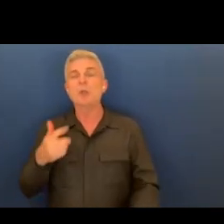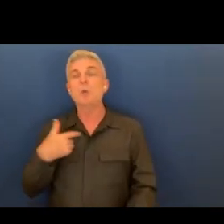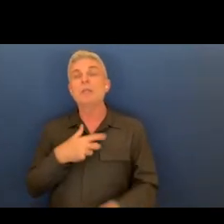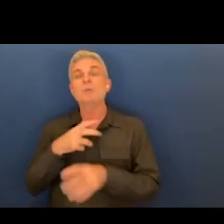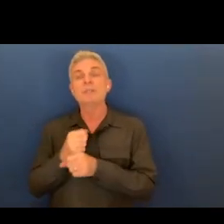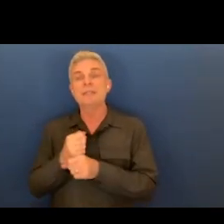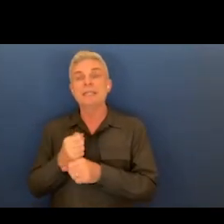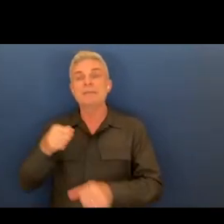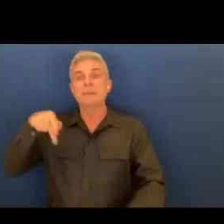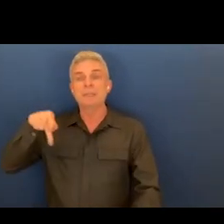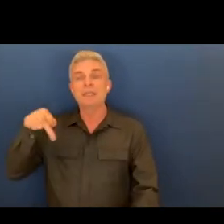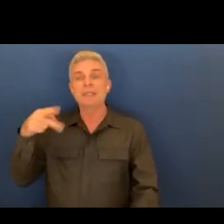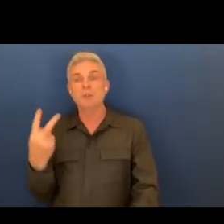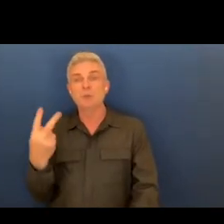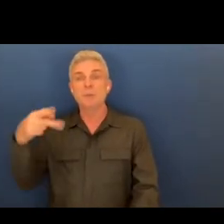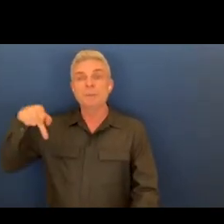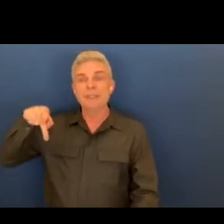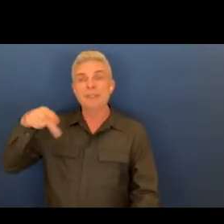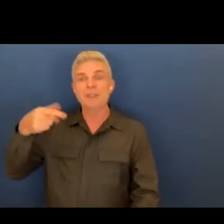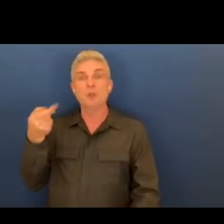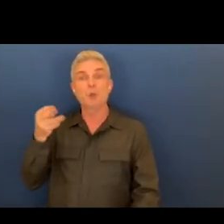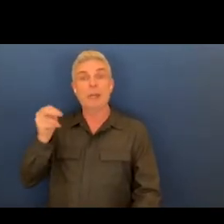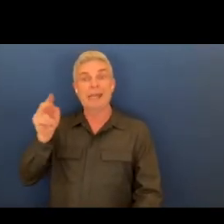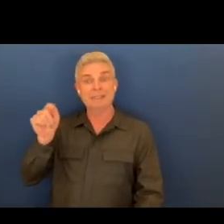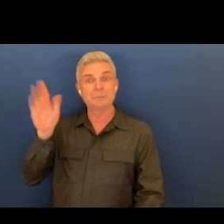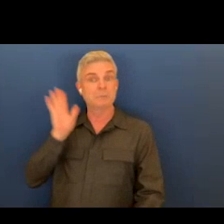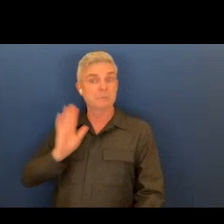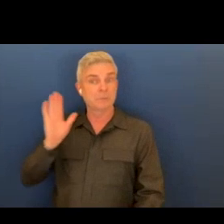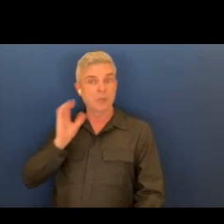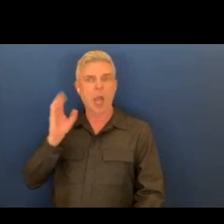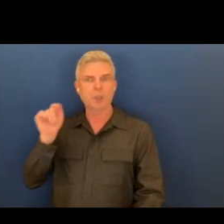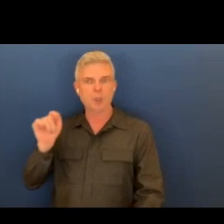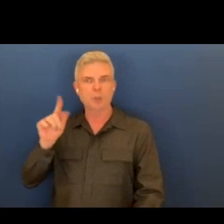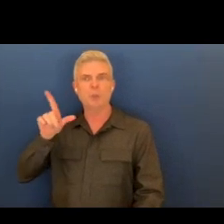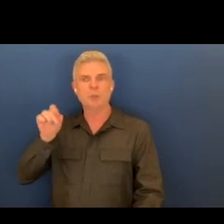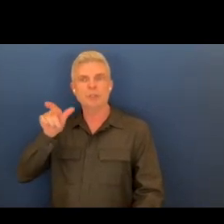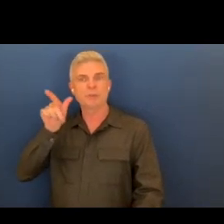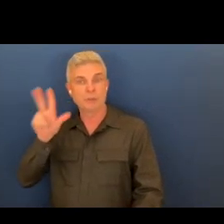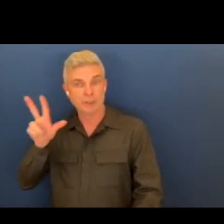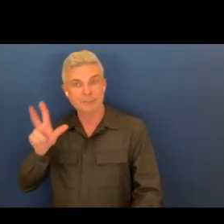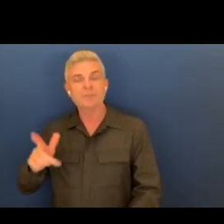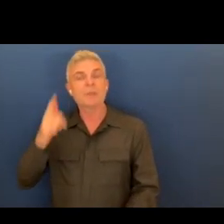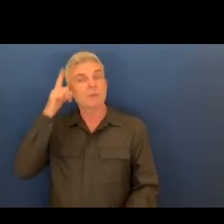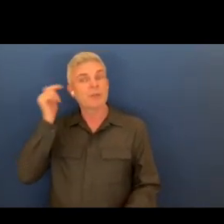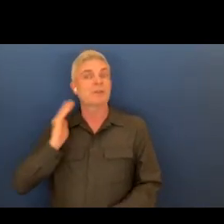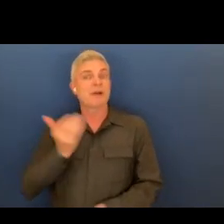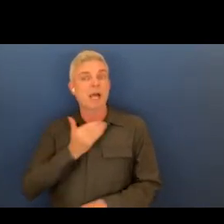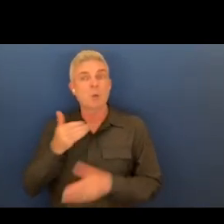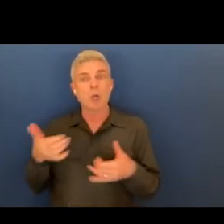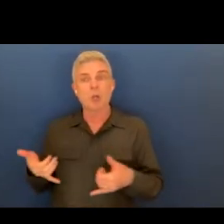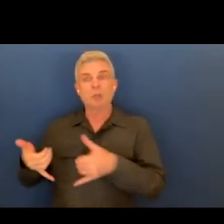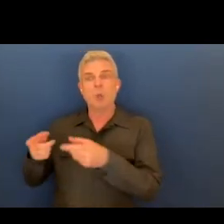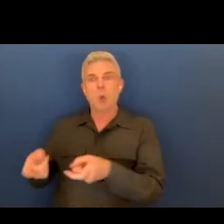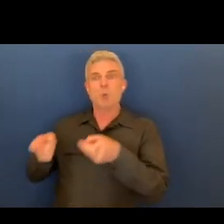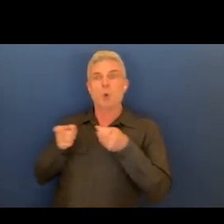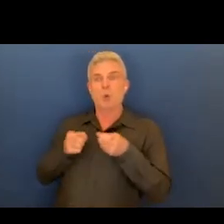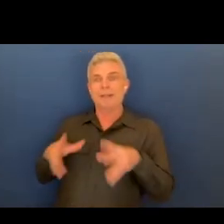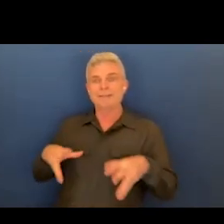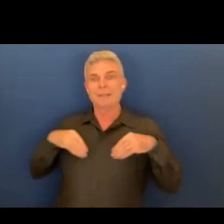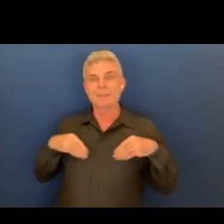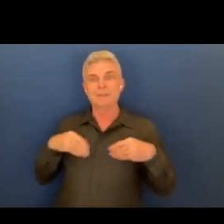was awarded the P2P grant in October 2023 and because of Vermont’s award acceptance protocol,